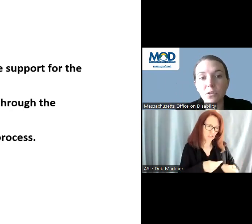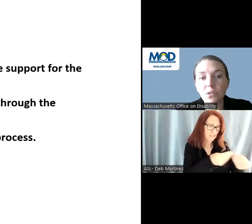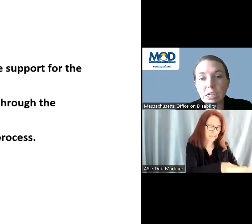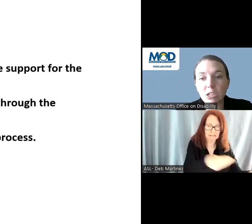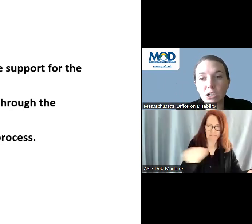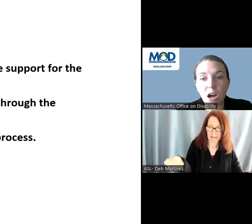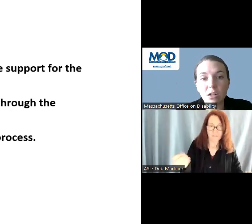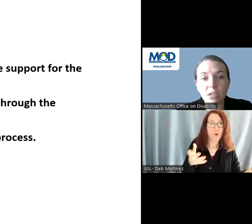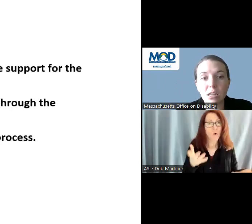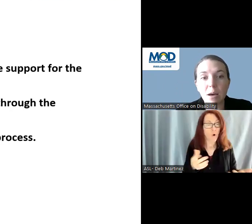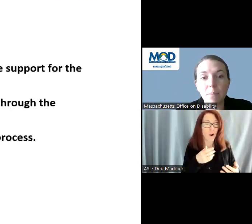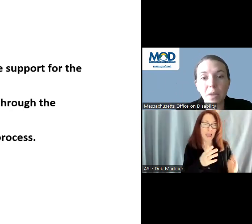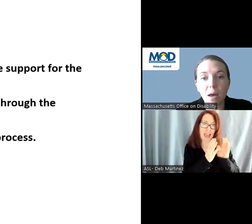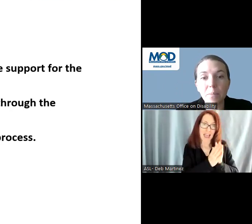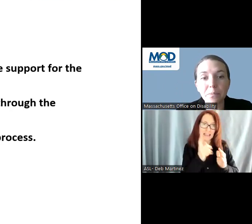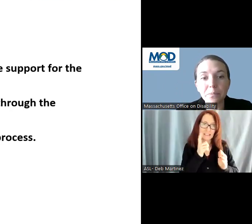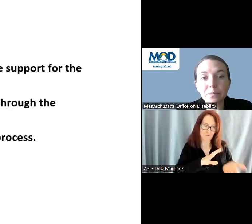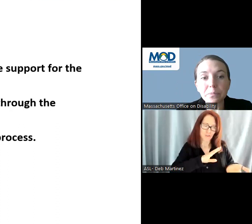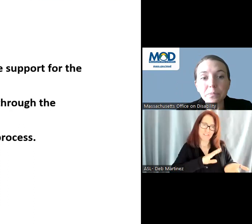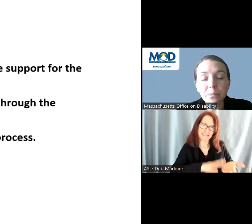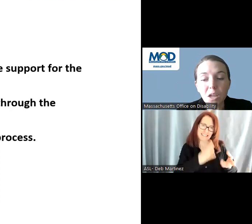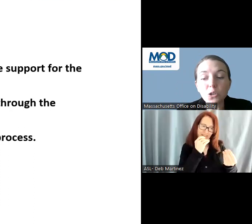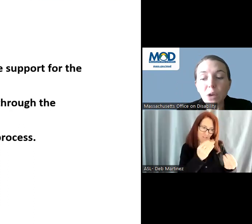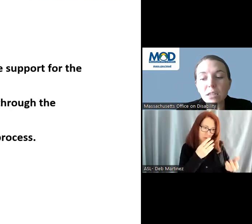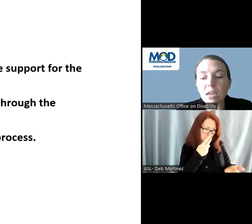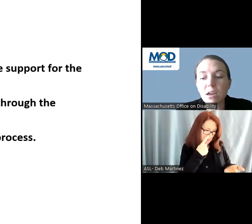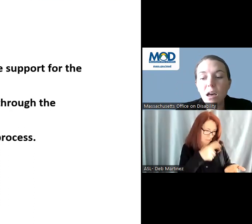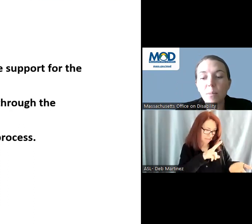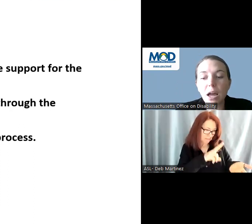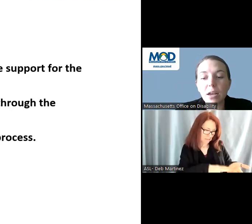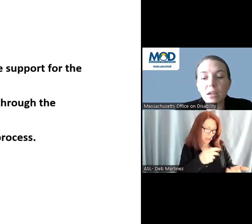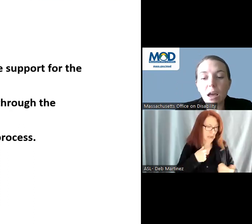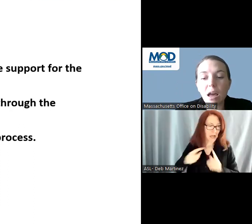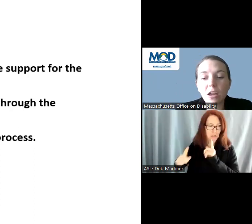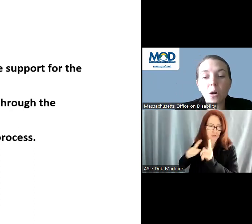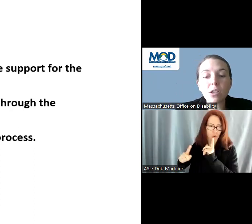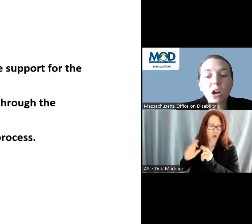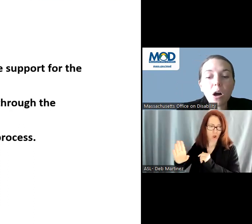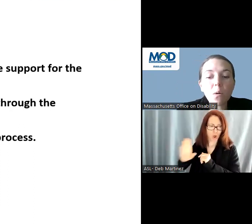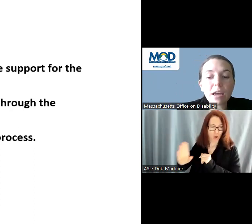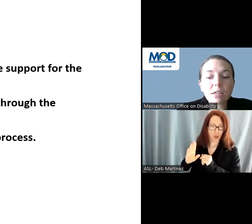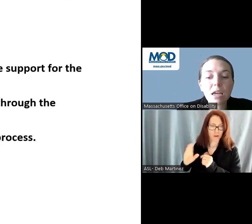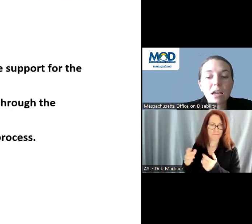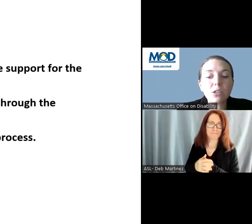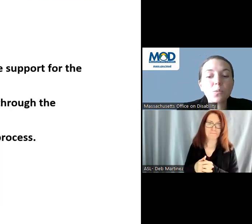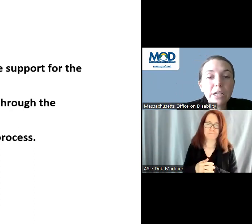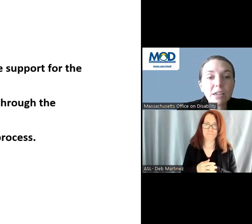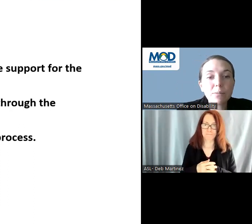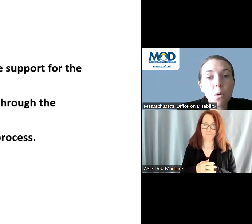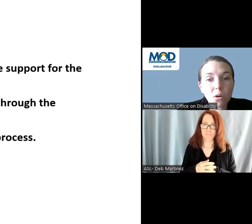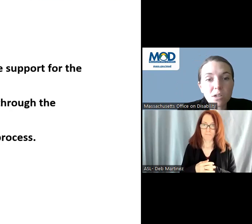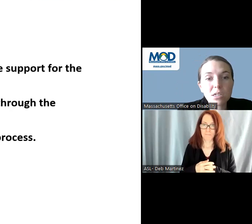for a release to talk to them directly but you know as always it's really important